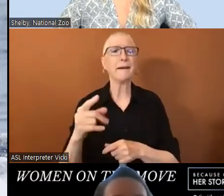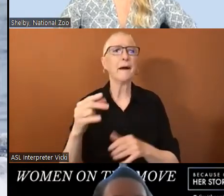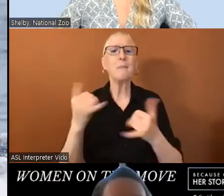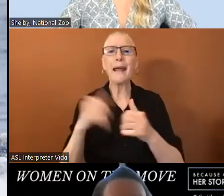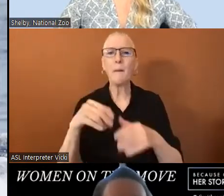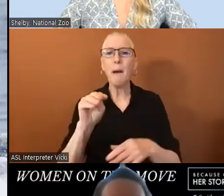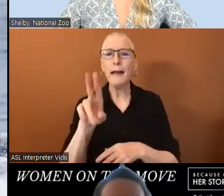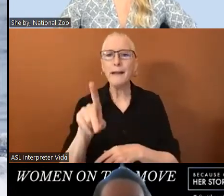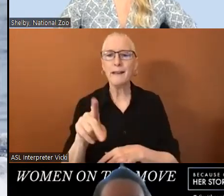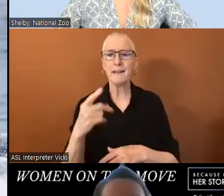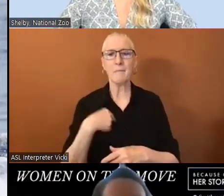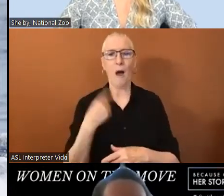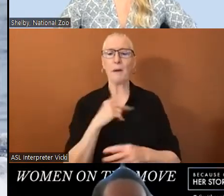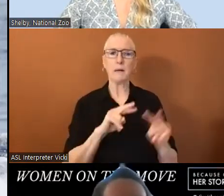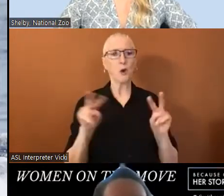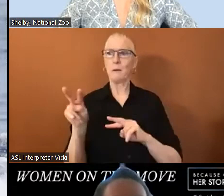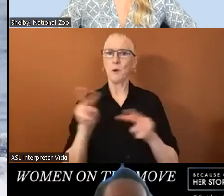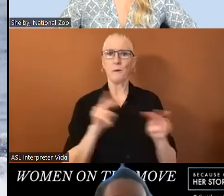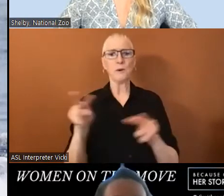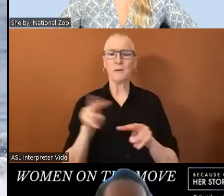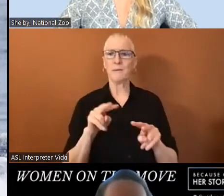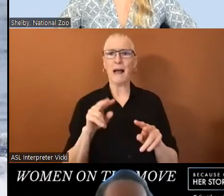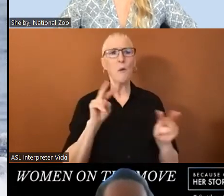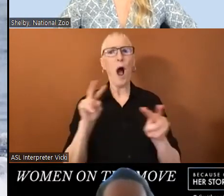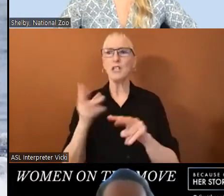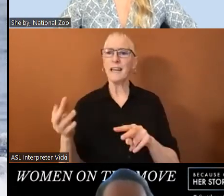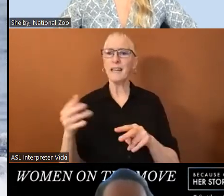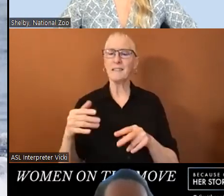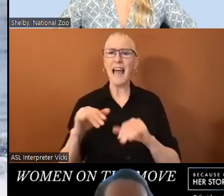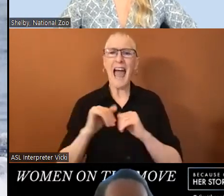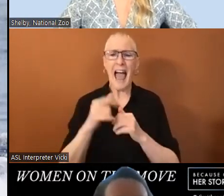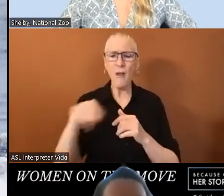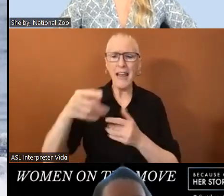been an observer. I like watching things around me, how species interact, how they feed, the timing of